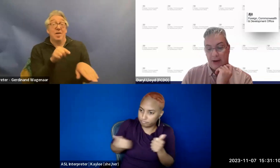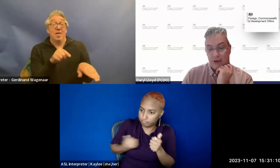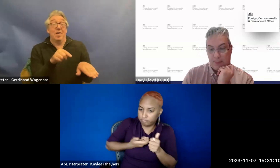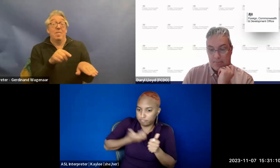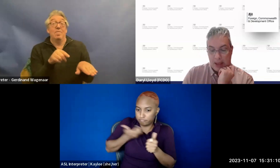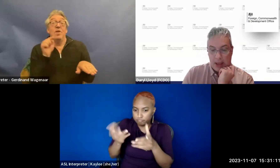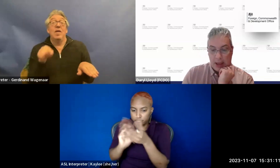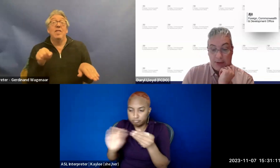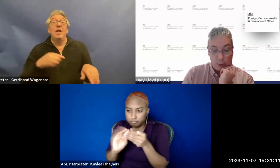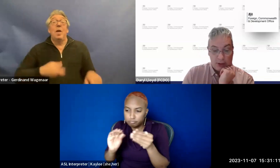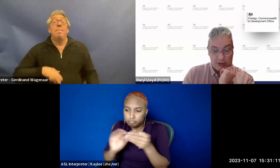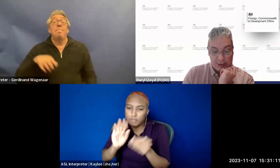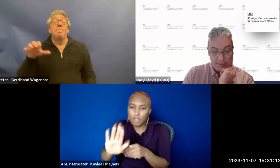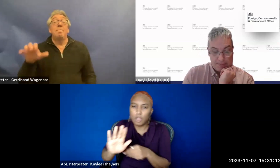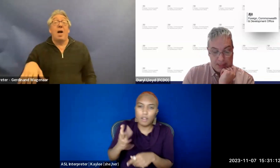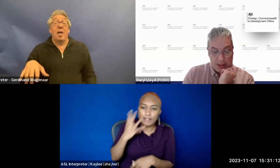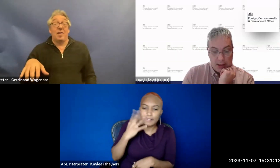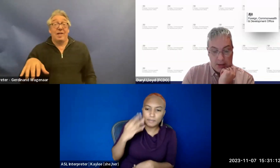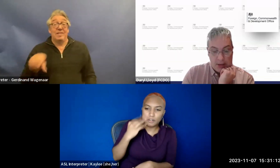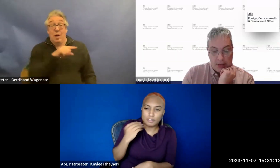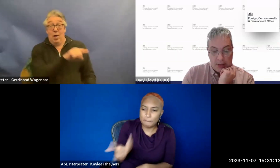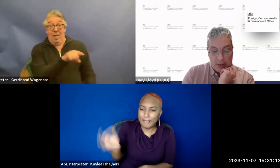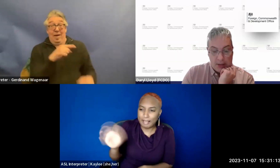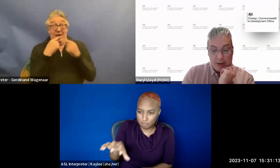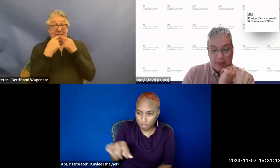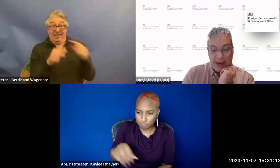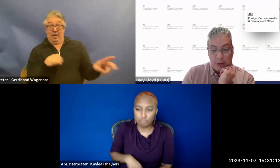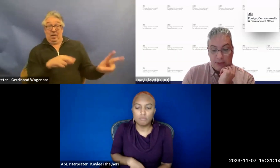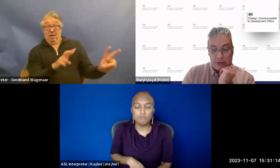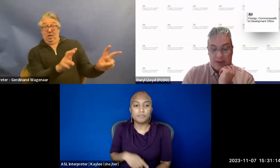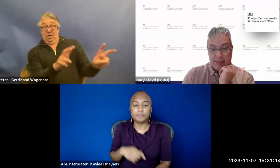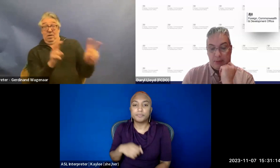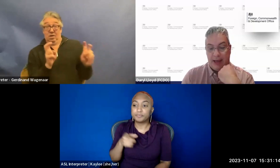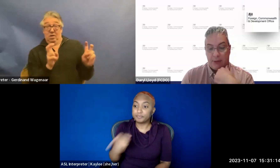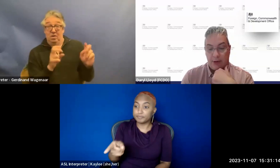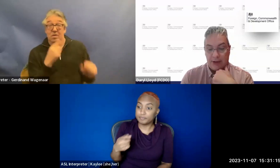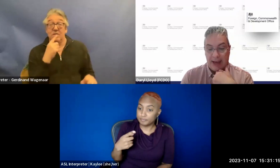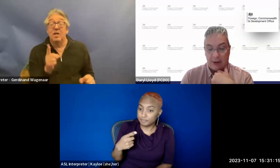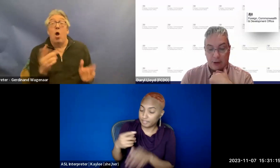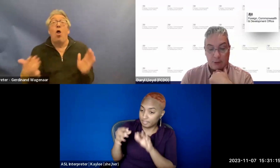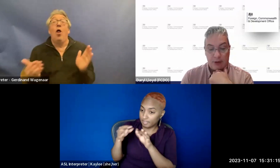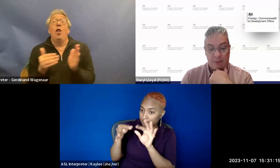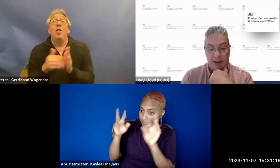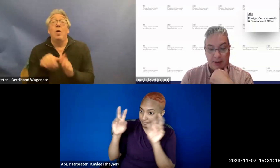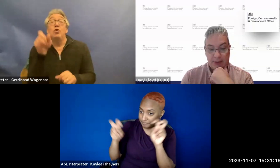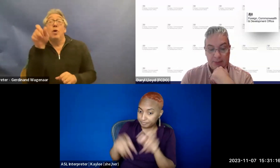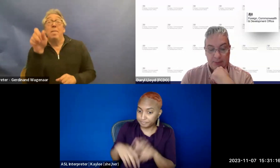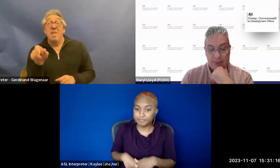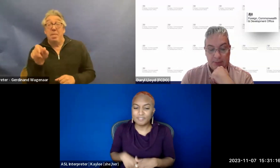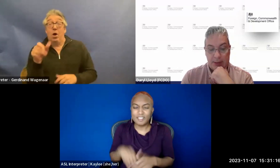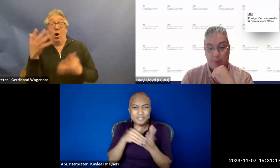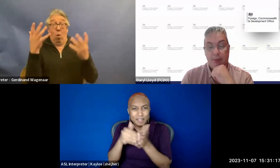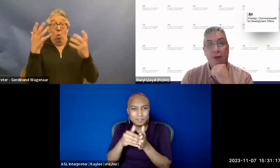from helicopters in Bangladesh. They said: There are thousands of people gathered to catch relief bags.